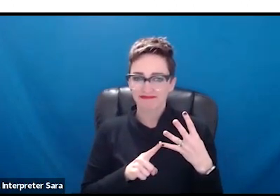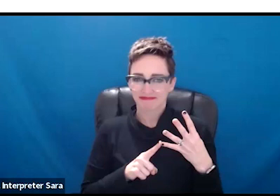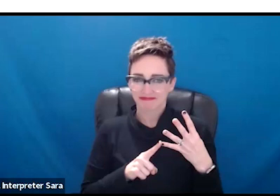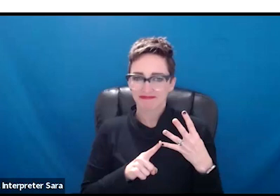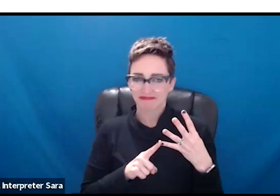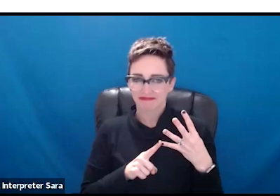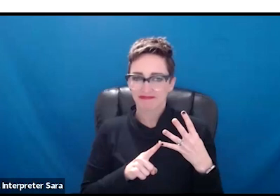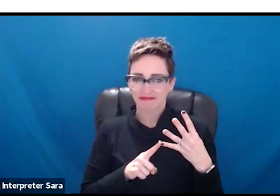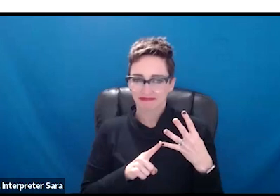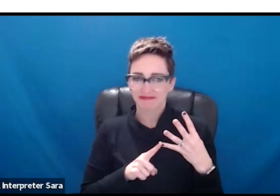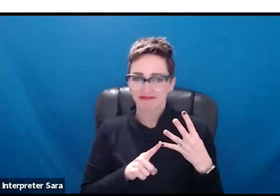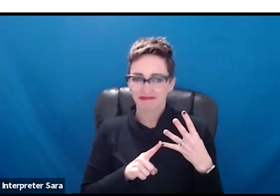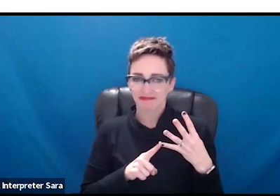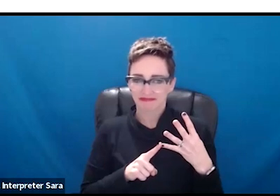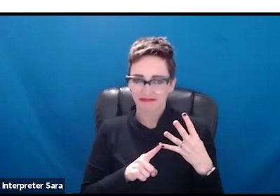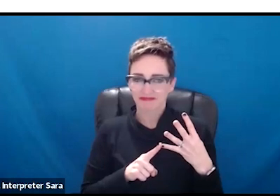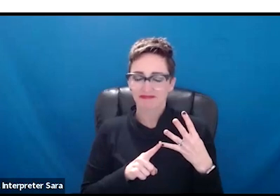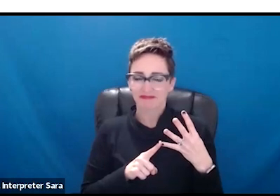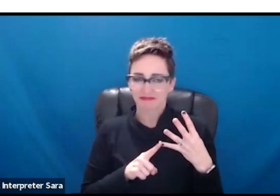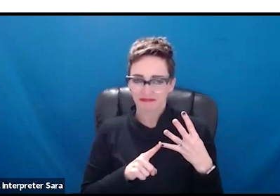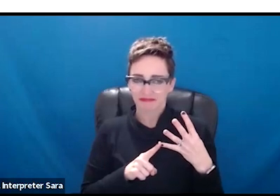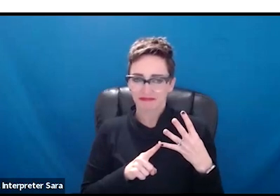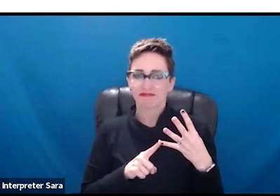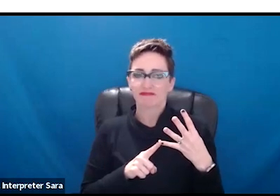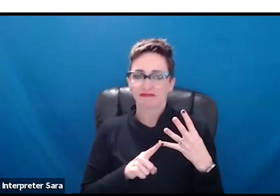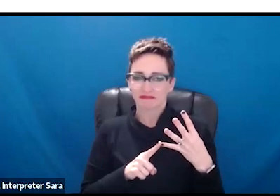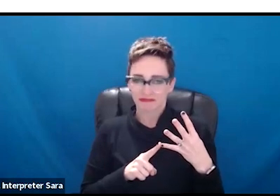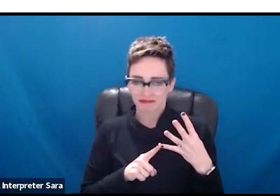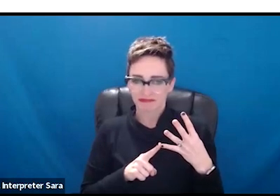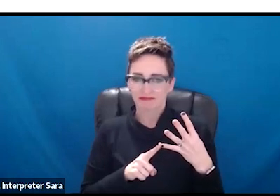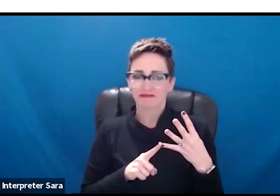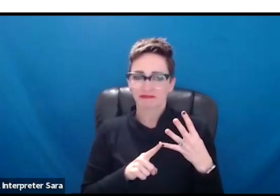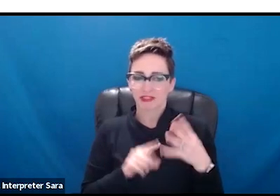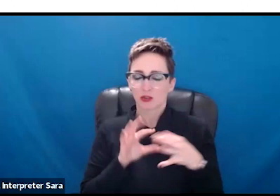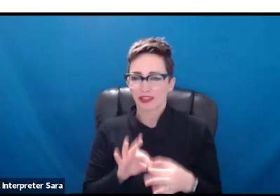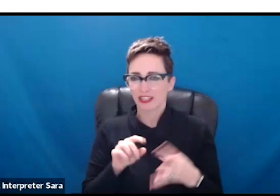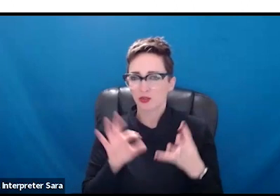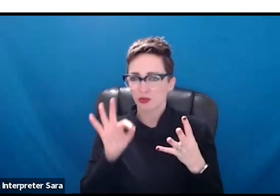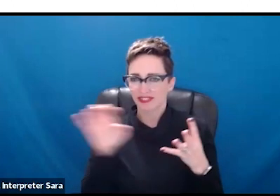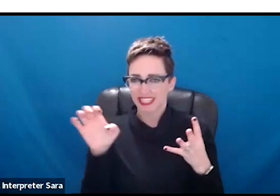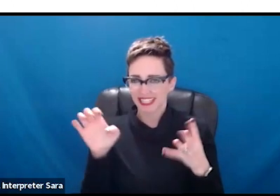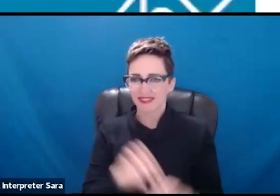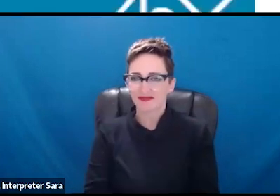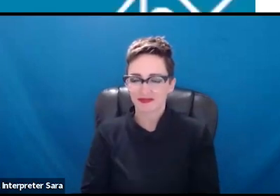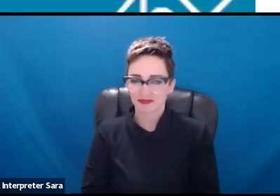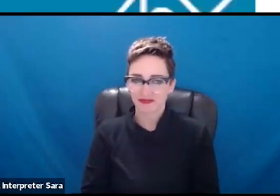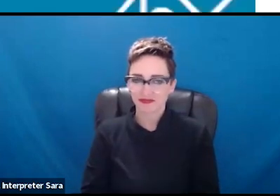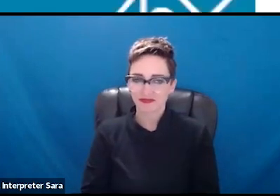If these are not used, then other forms of sustainable funding will be found. Next slide, please.